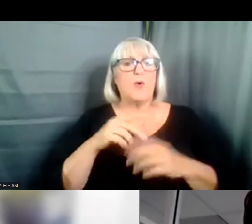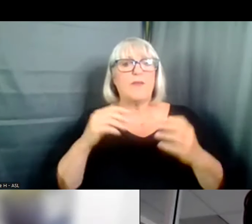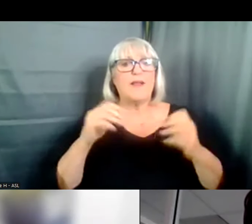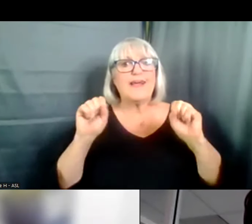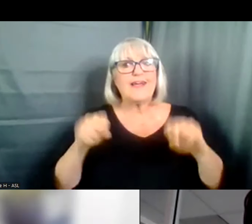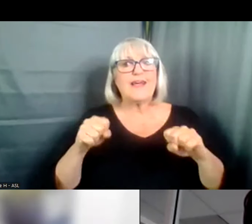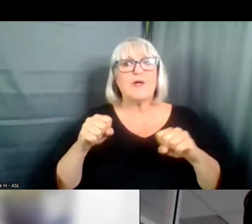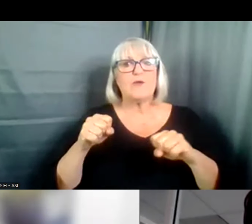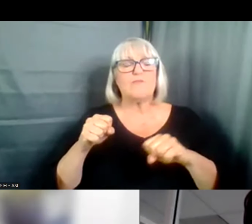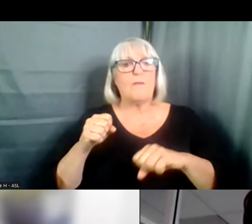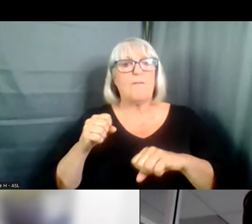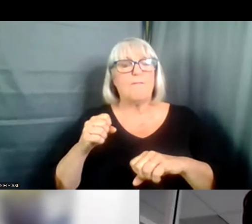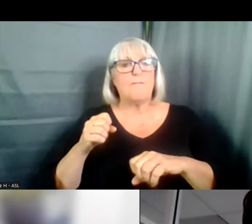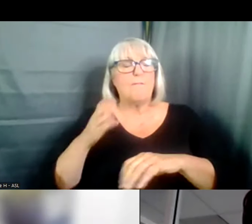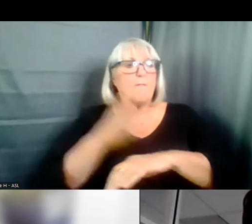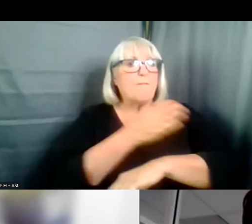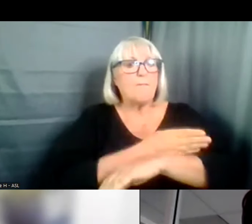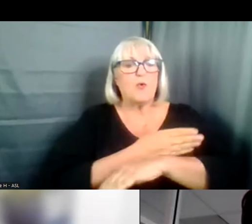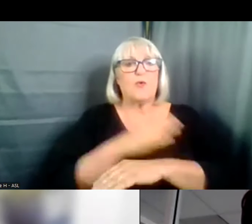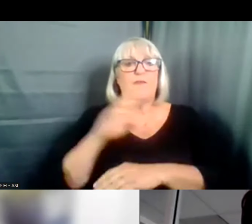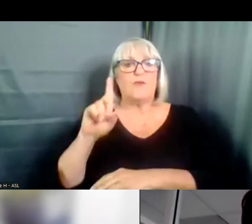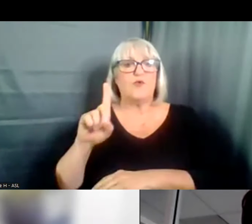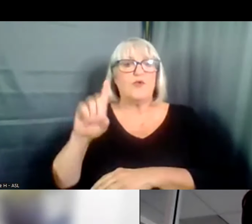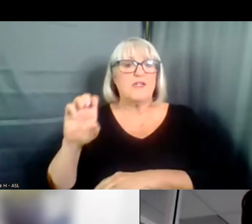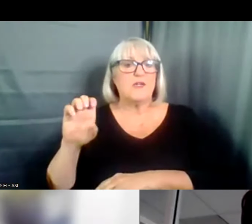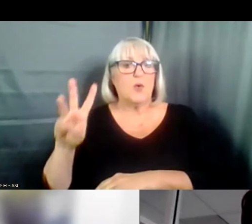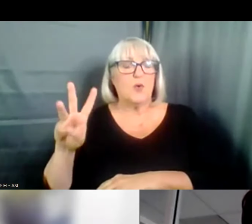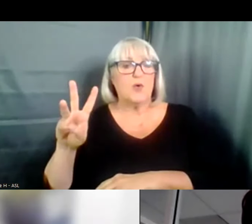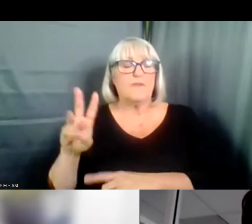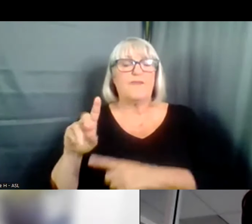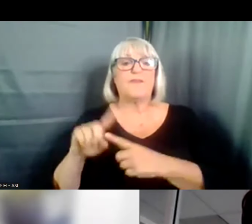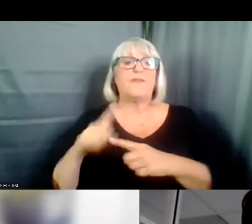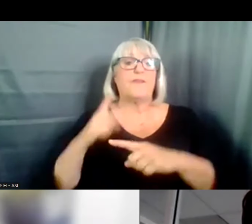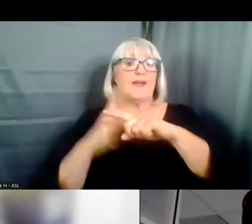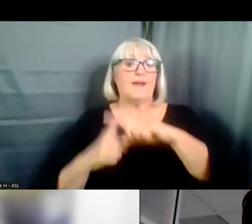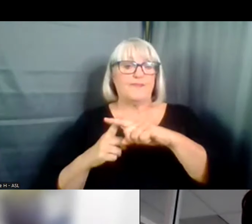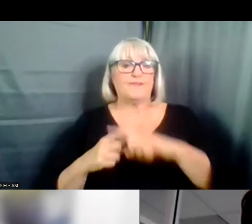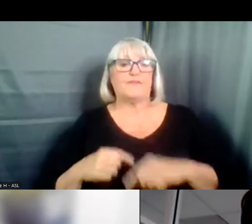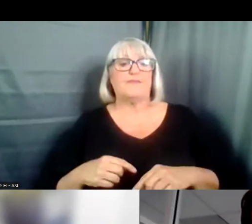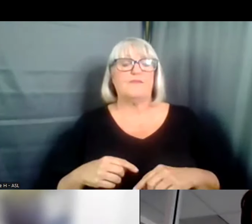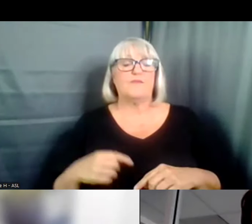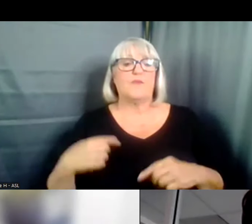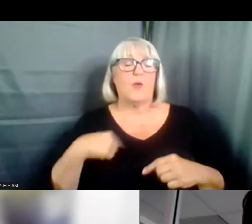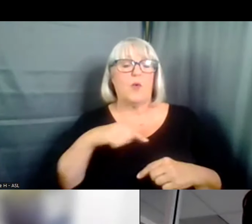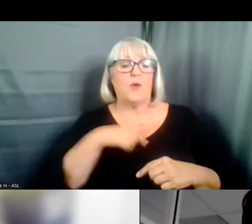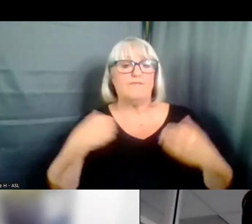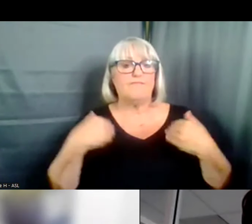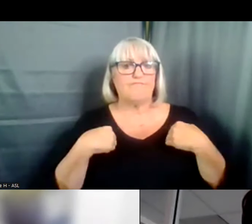the direct care workforce. In addition, we have a pretty substantial